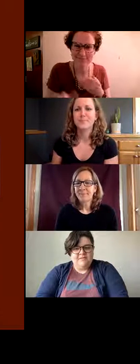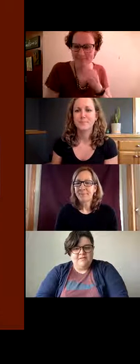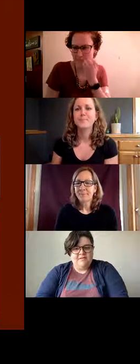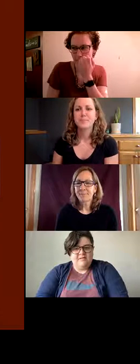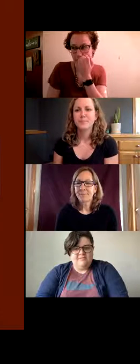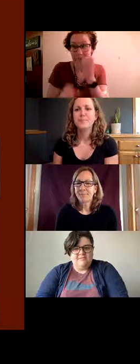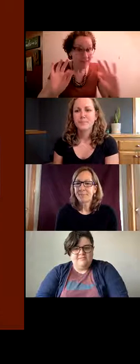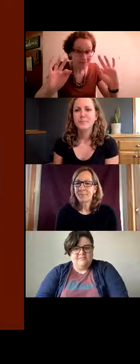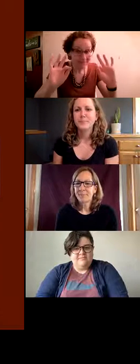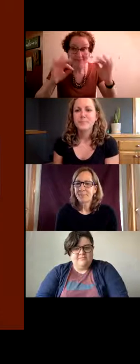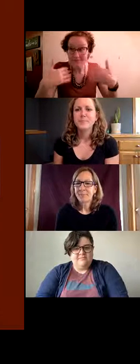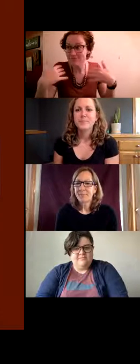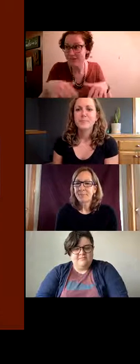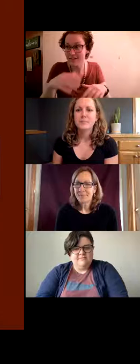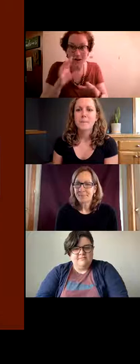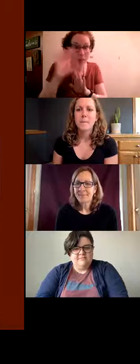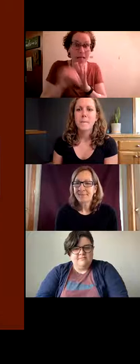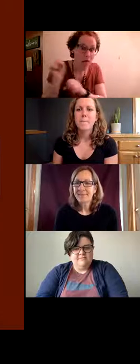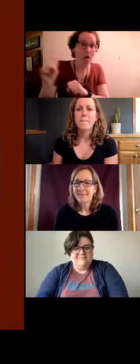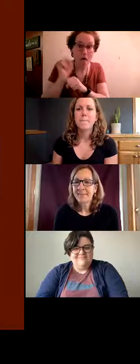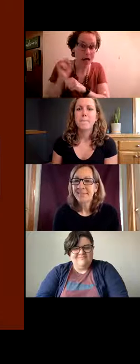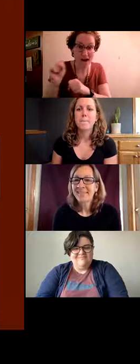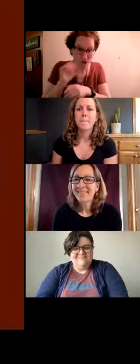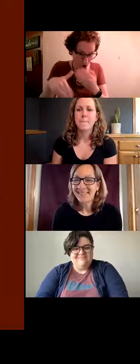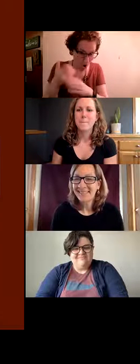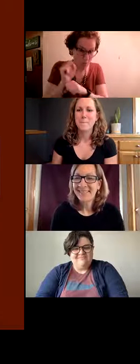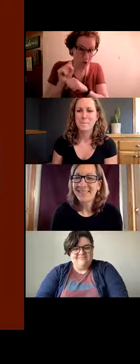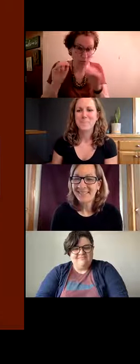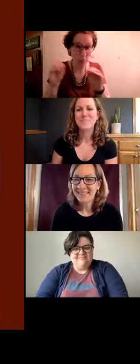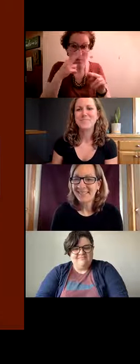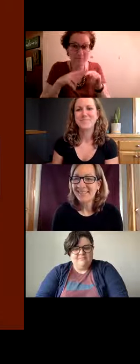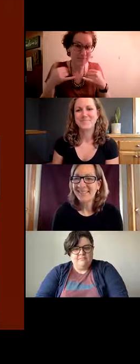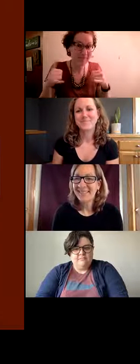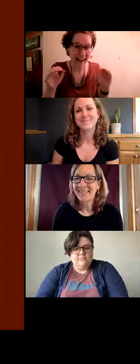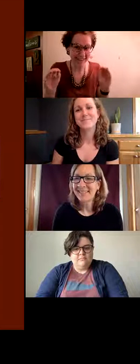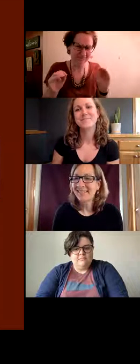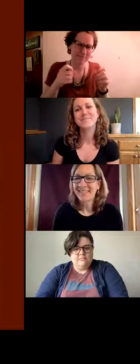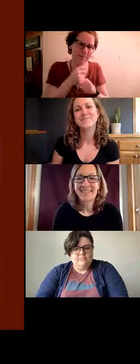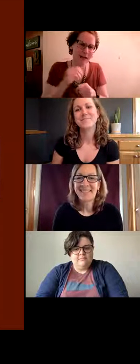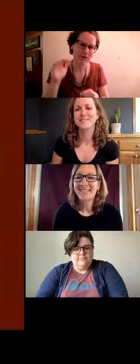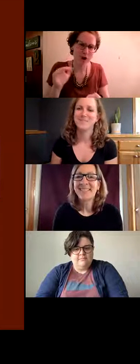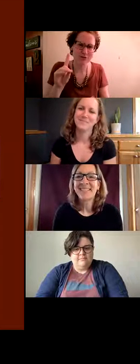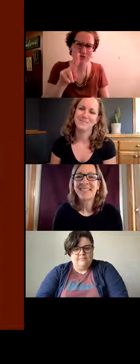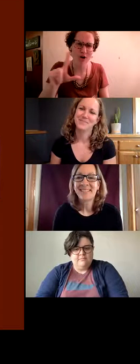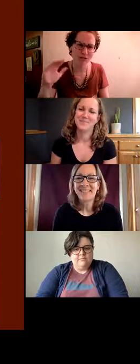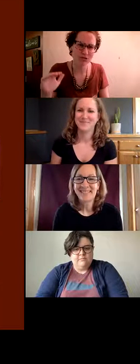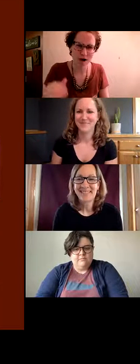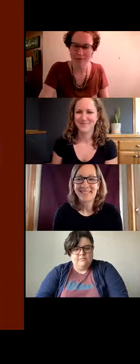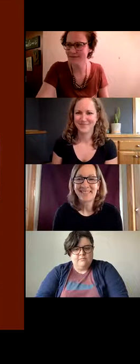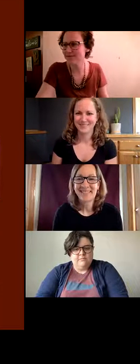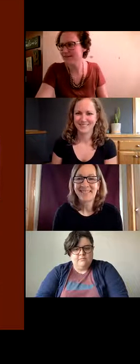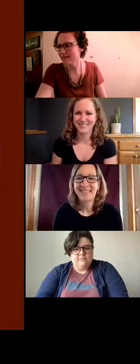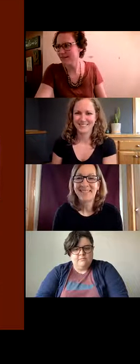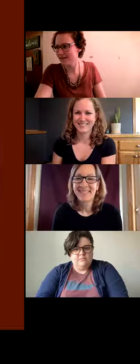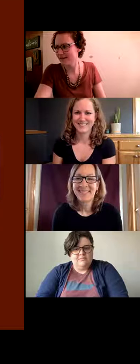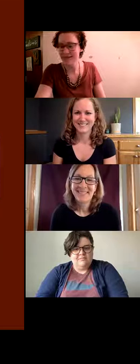Chelsea: Yes, decoding skills are great. Okay yeah, so lots of curriculum. It's not all work and no play, because